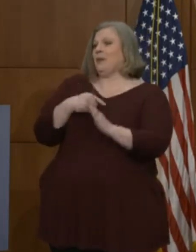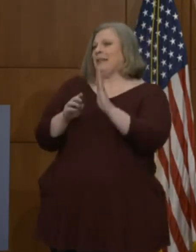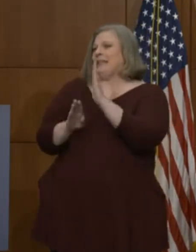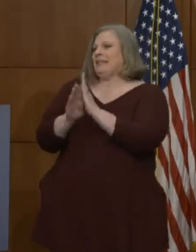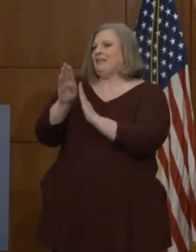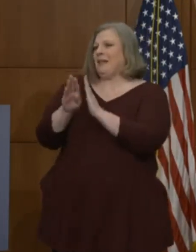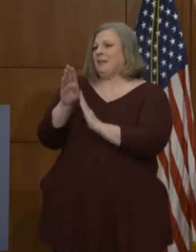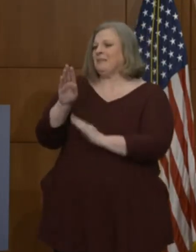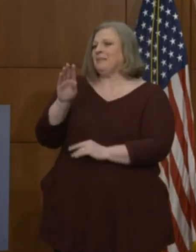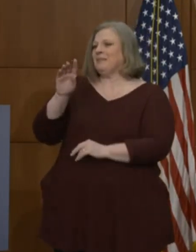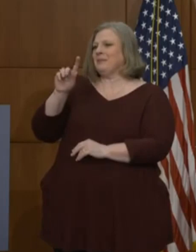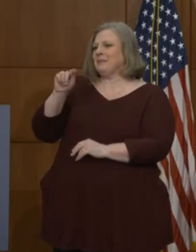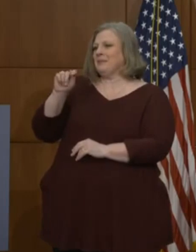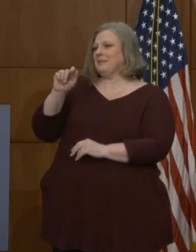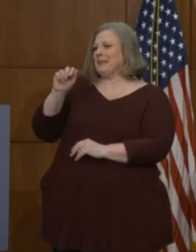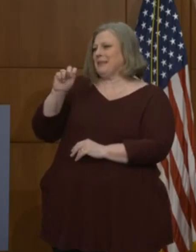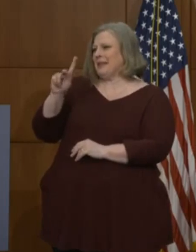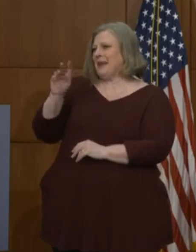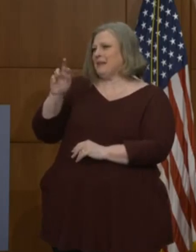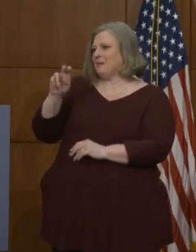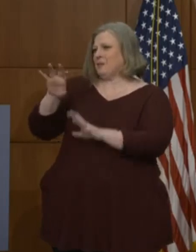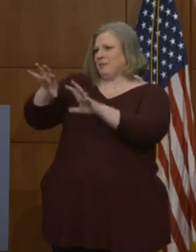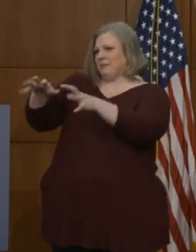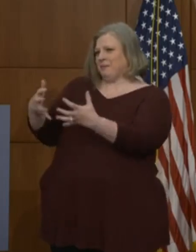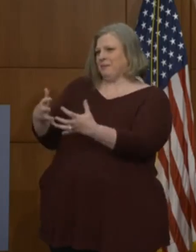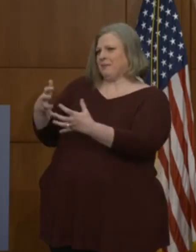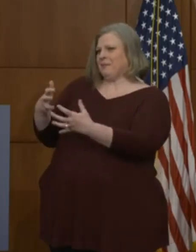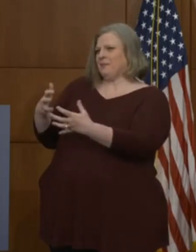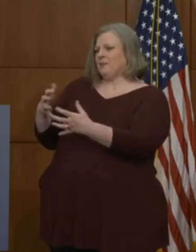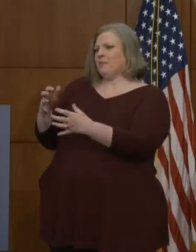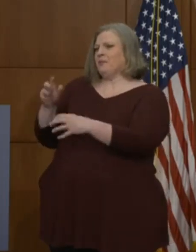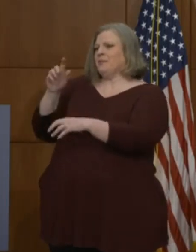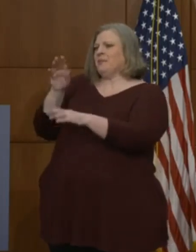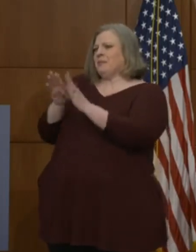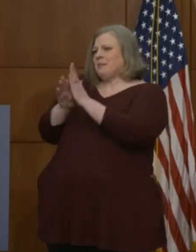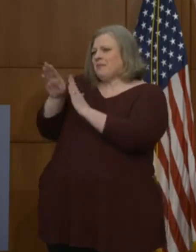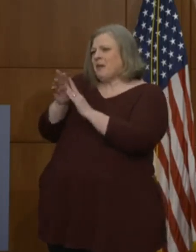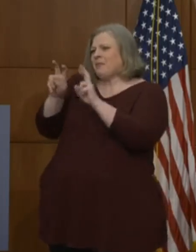STATE THROUGH OUR ART DEVELOPING AT SPORTS BUT WHAT DEVELOPING AT SPORTS BUT WHAT MORE BE ABLE TO REPORT OUT. IN